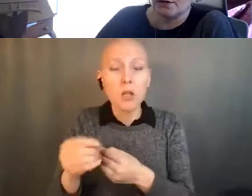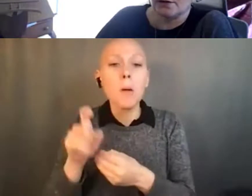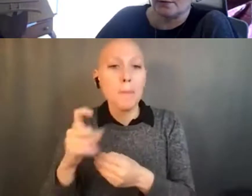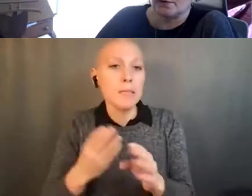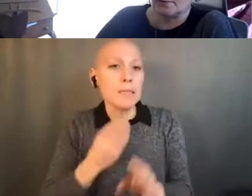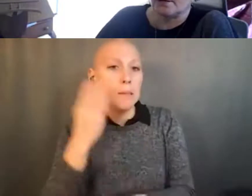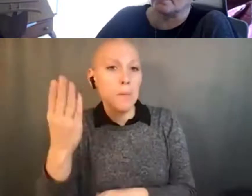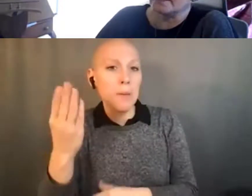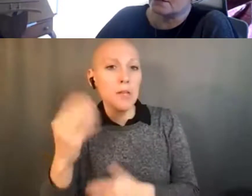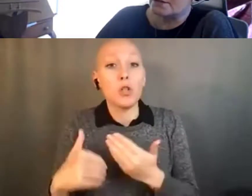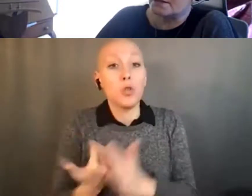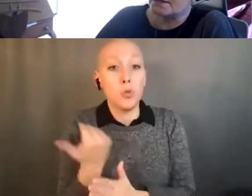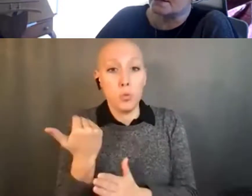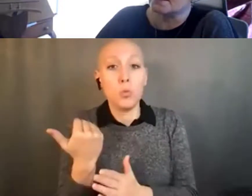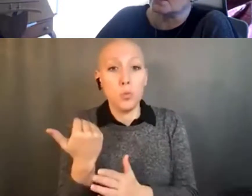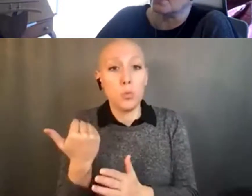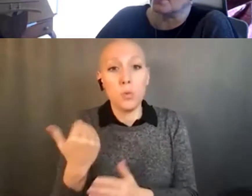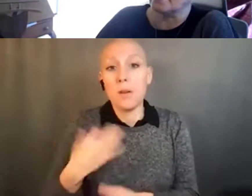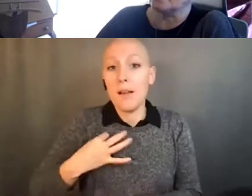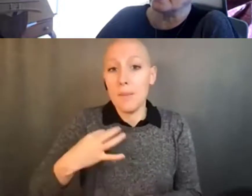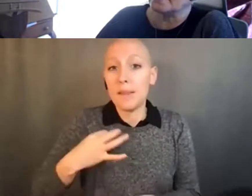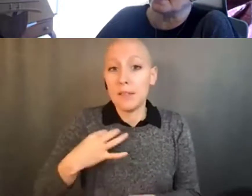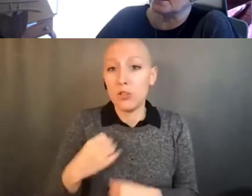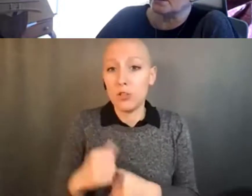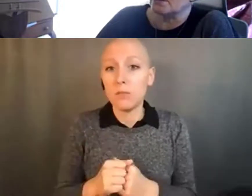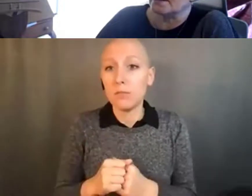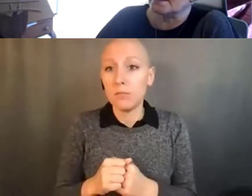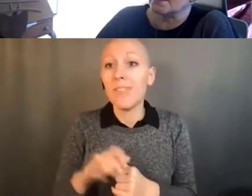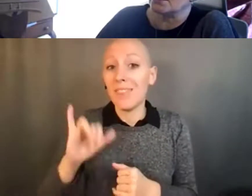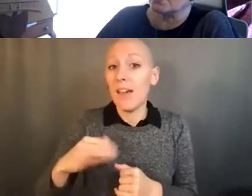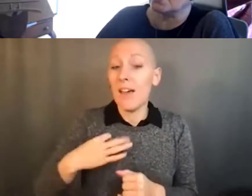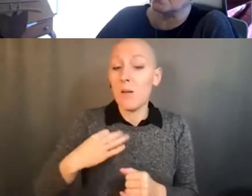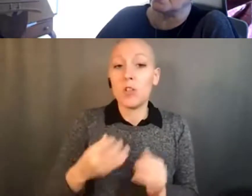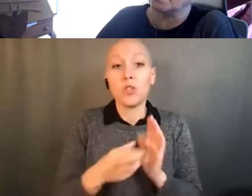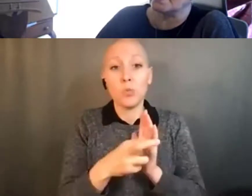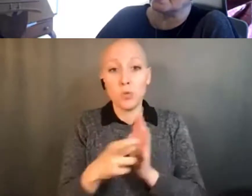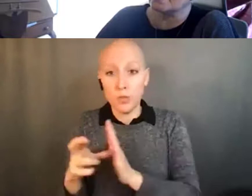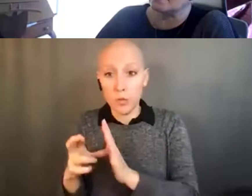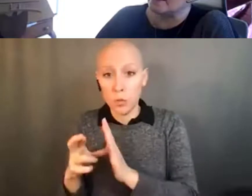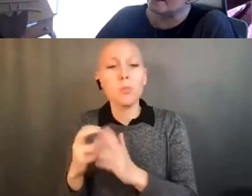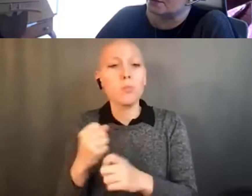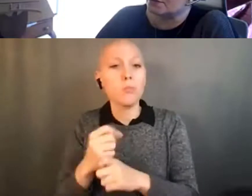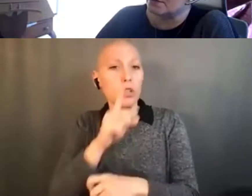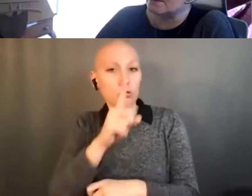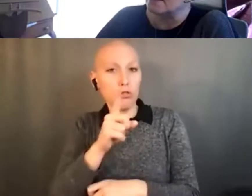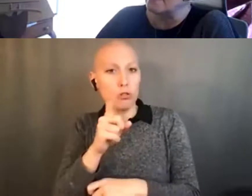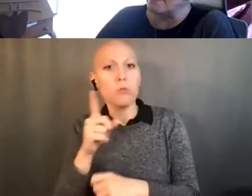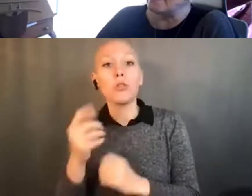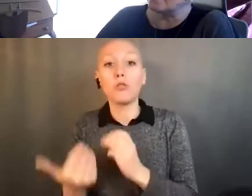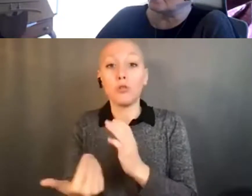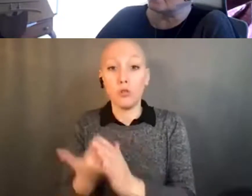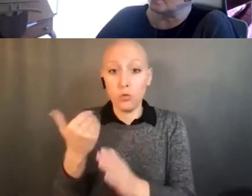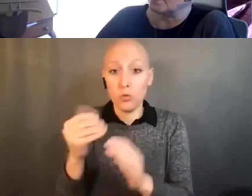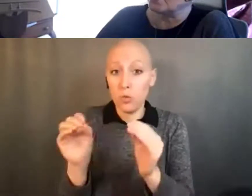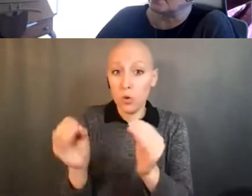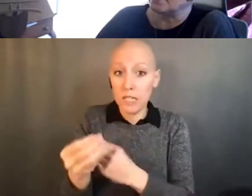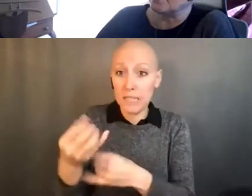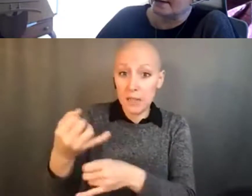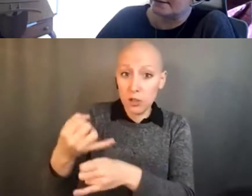that the appropriate resources are in place at the new organization so that the science can be executed as it was originally planned.